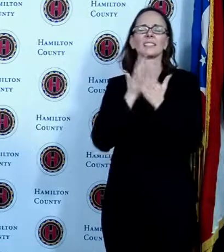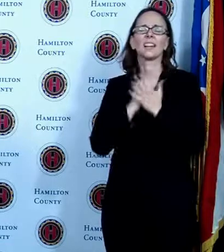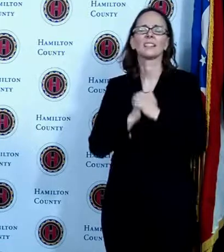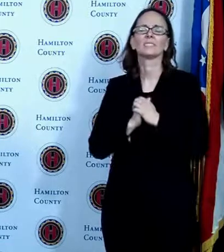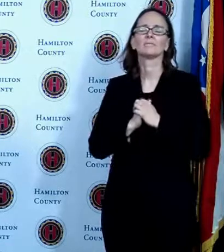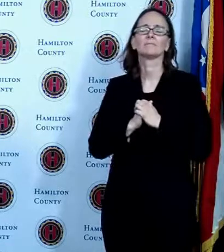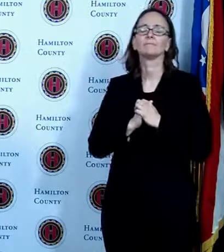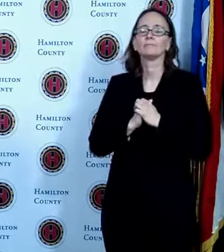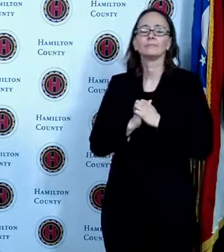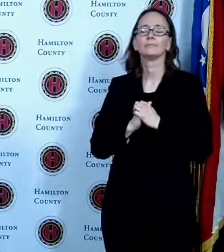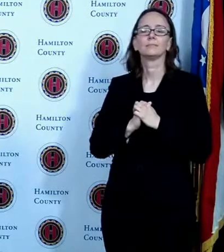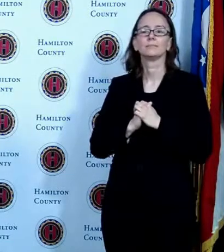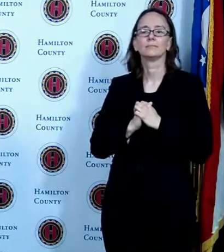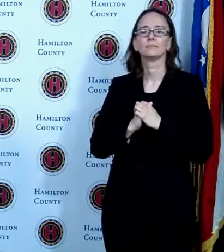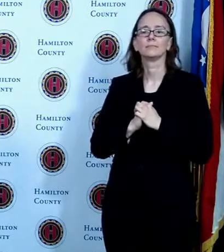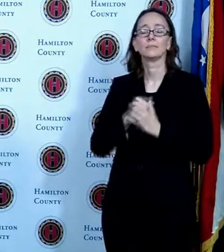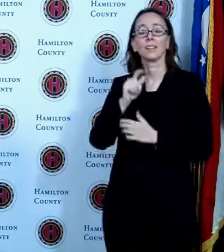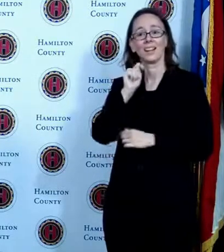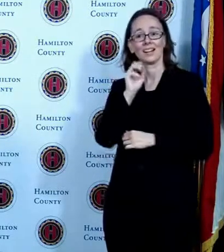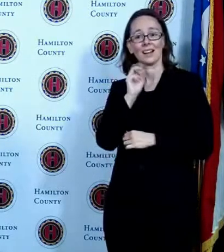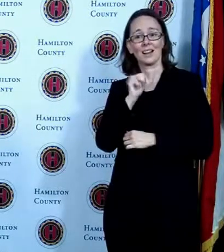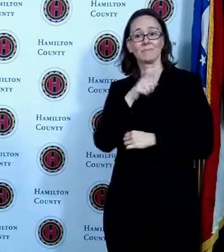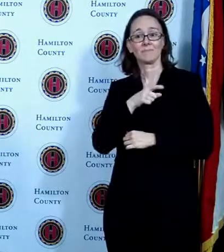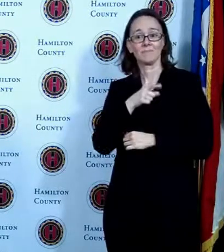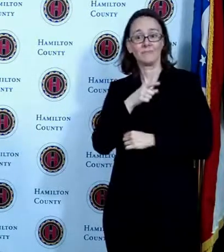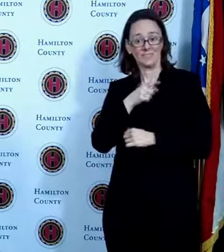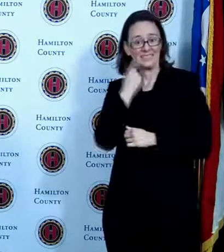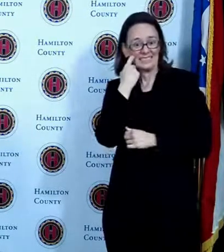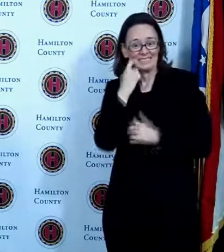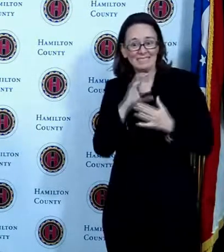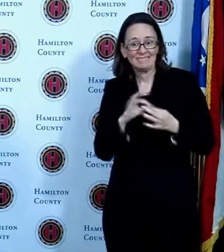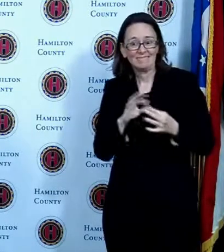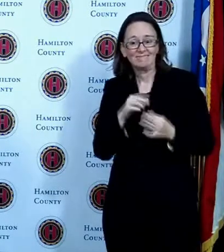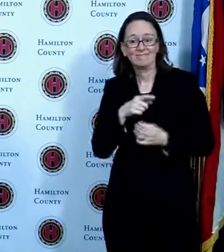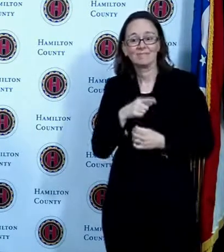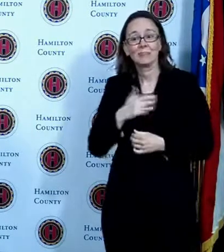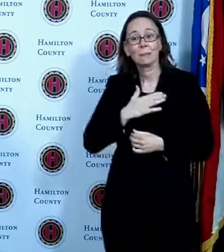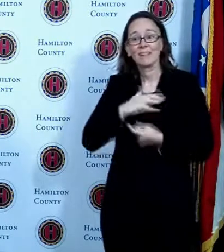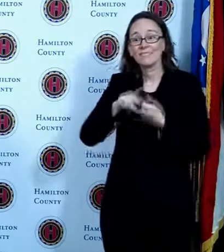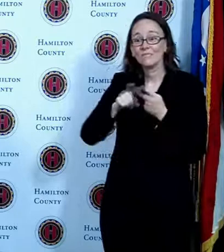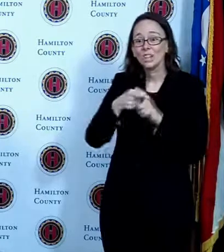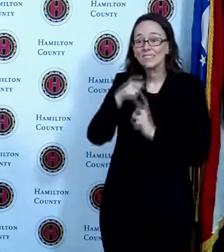mean I to get some of those phone calls from friends and family members who are